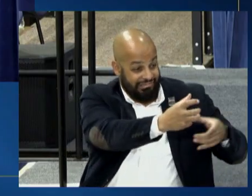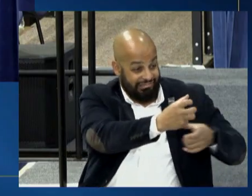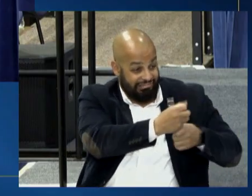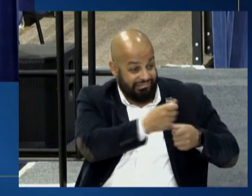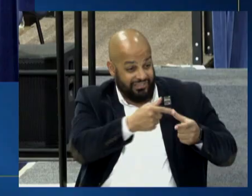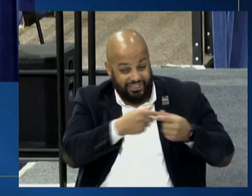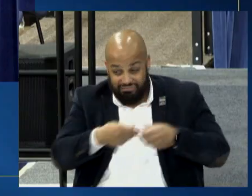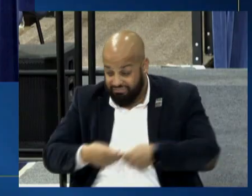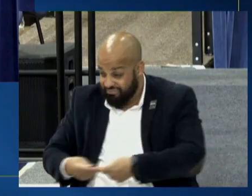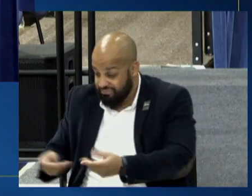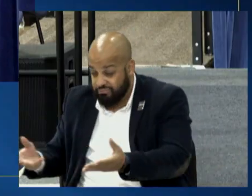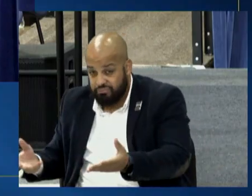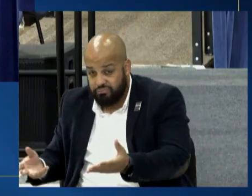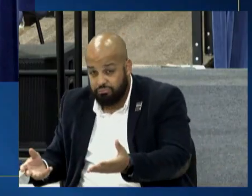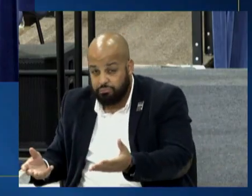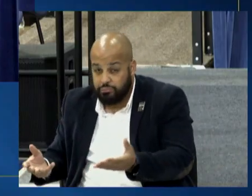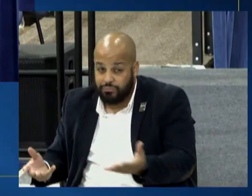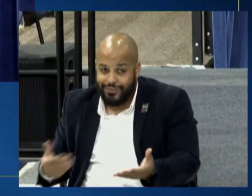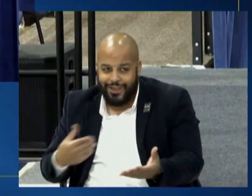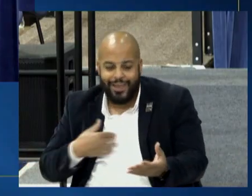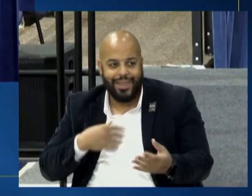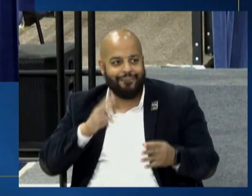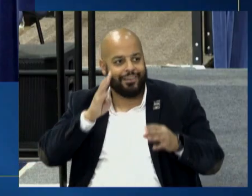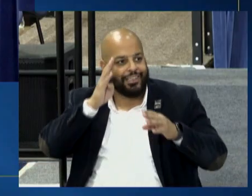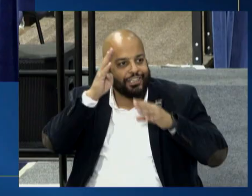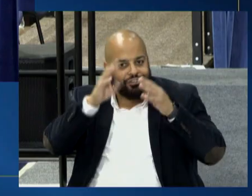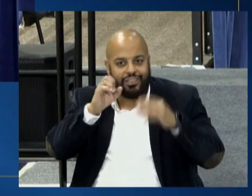There are innovation steps that need to take it from, you know, a zero to one or